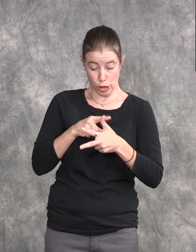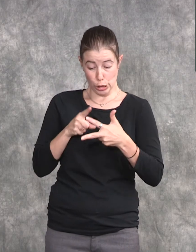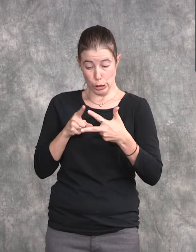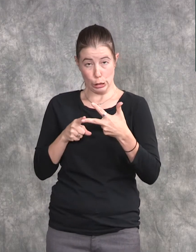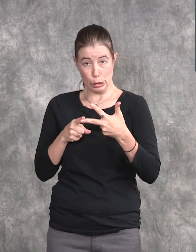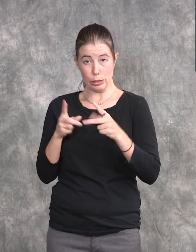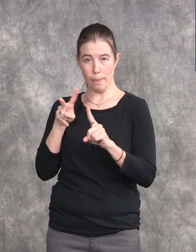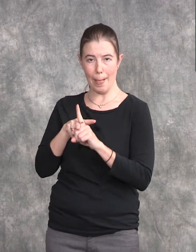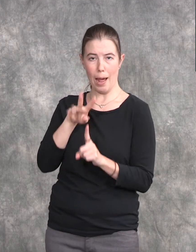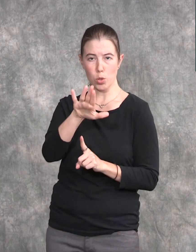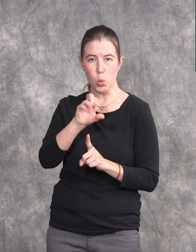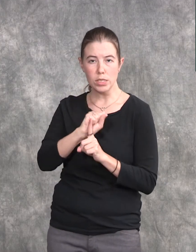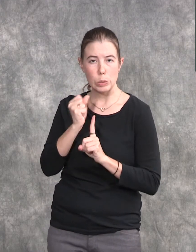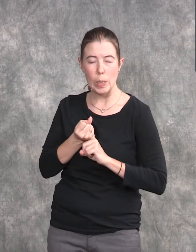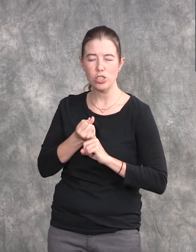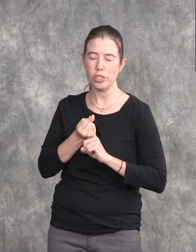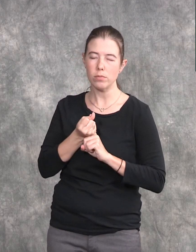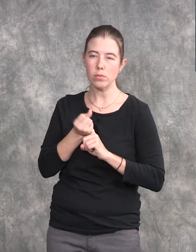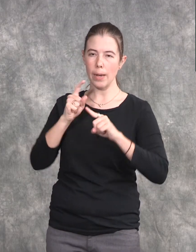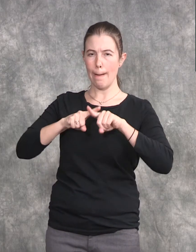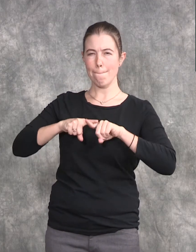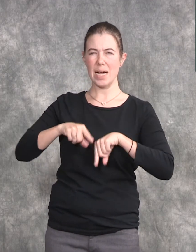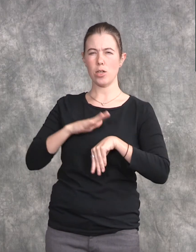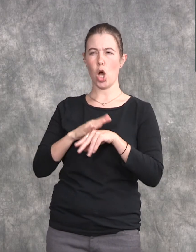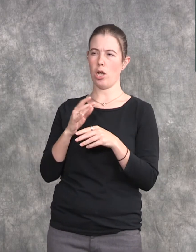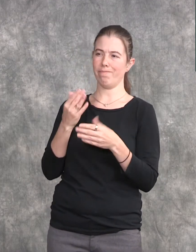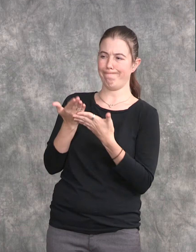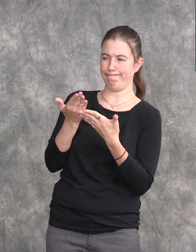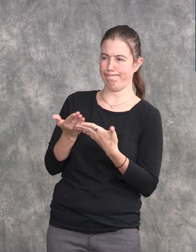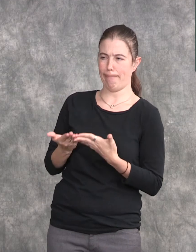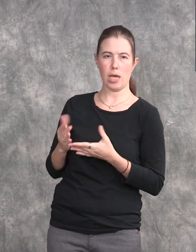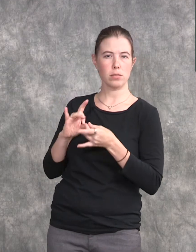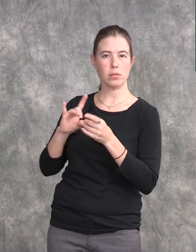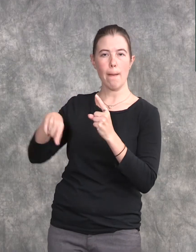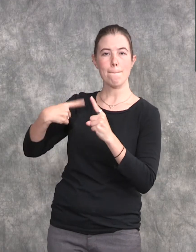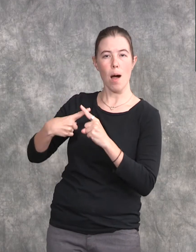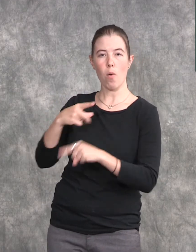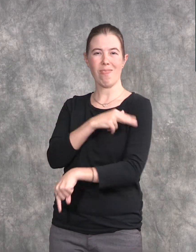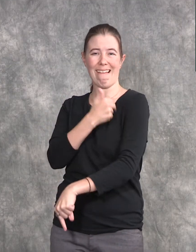Which law applies to your situation depends on facts related to the hospital.